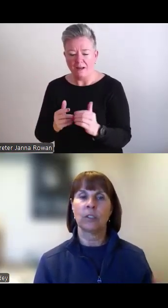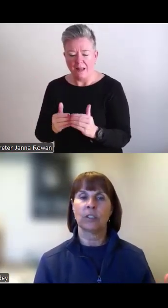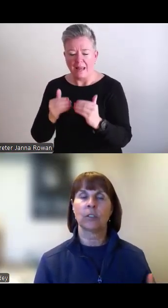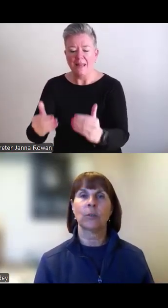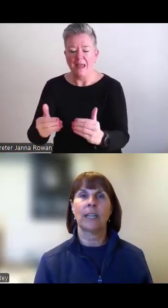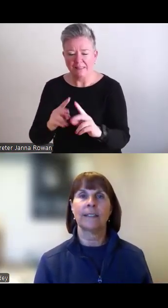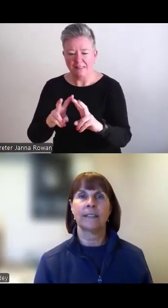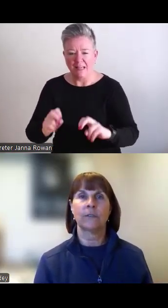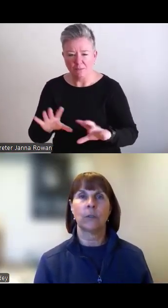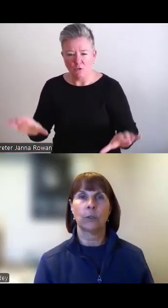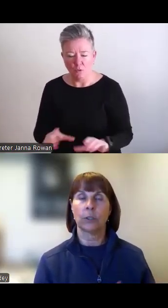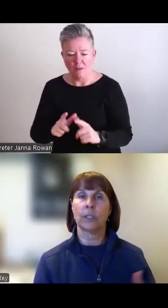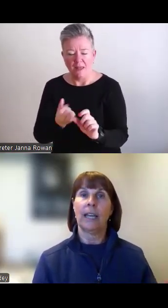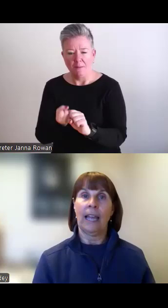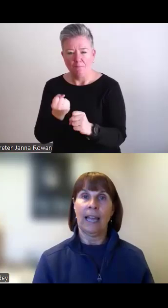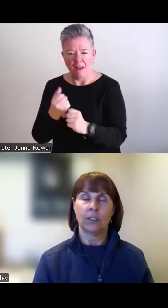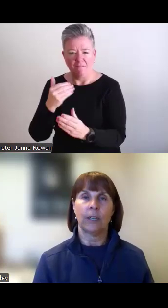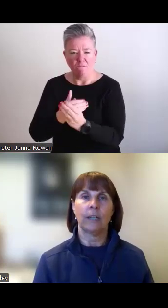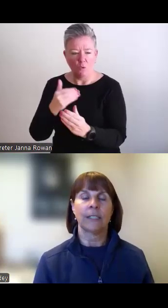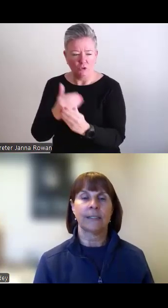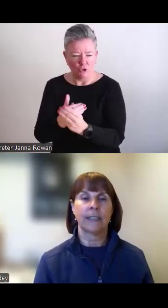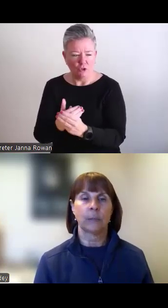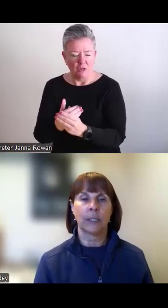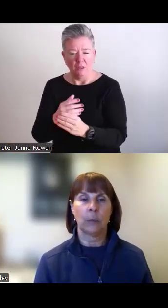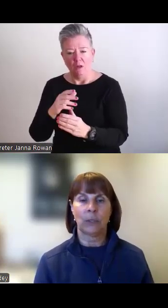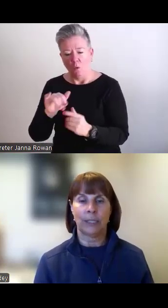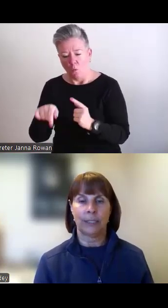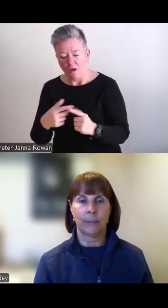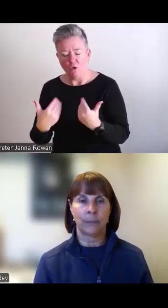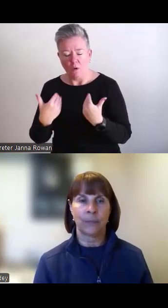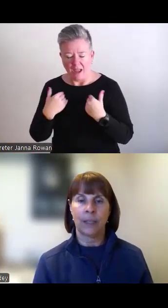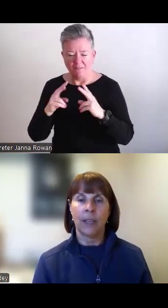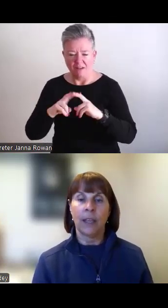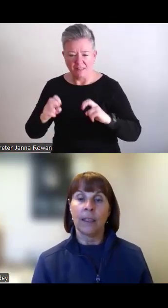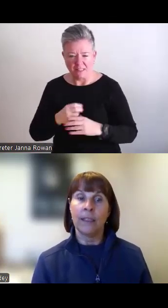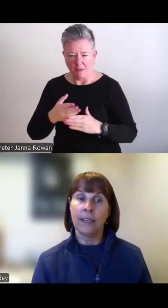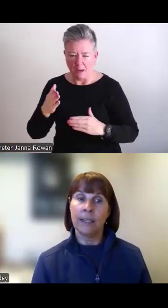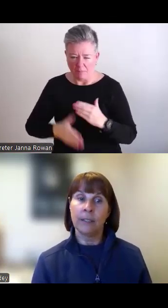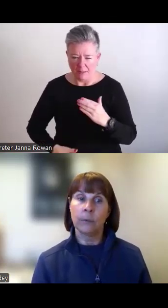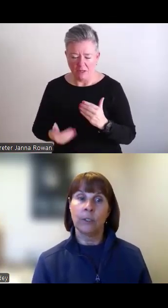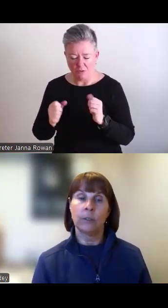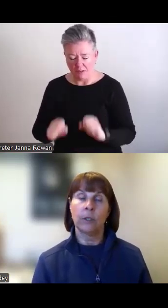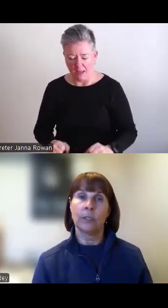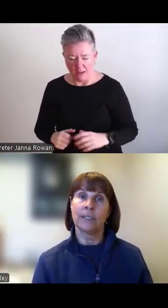doing. You can just create this folder as you have an assessment completed. Then when you go